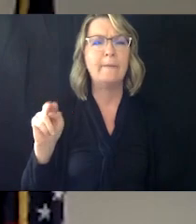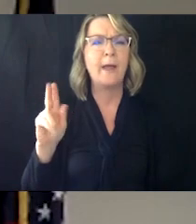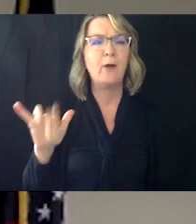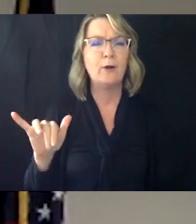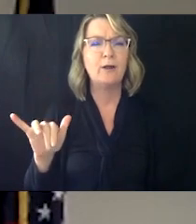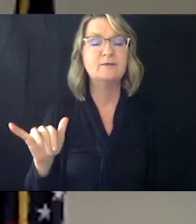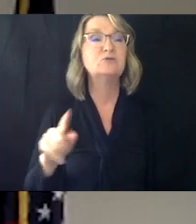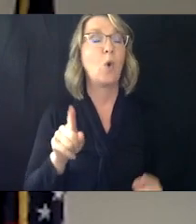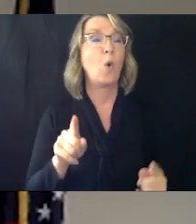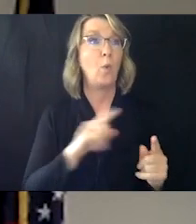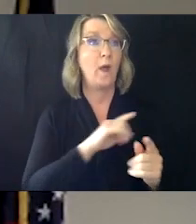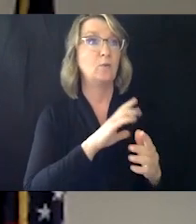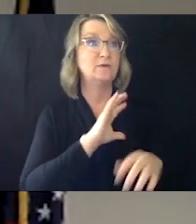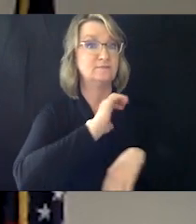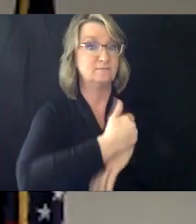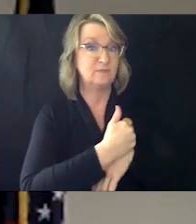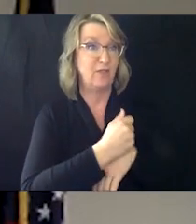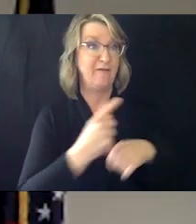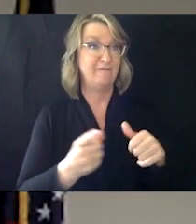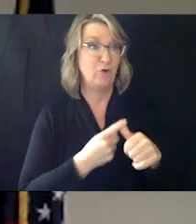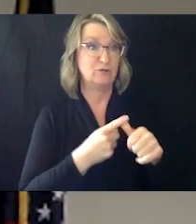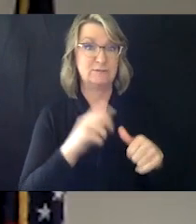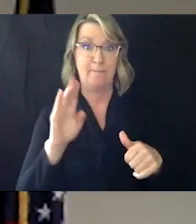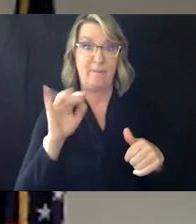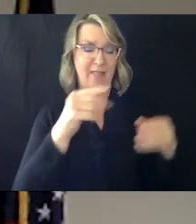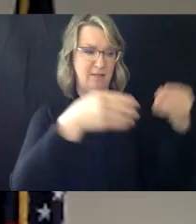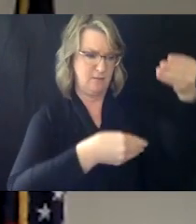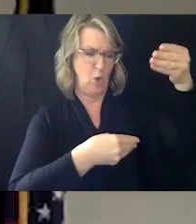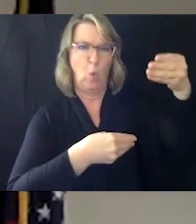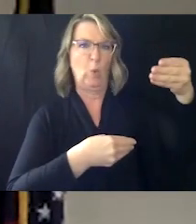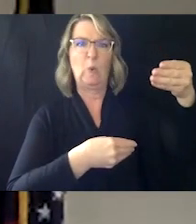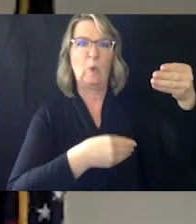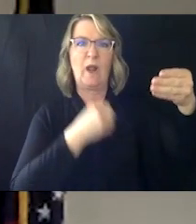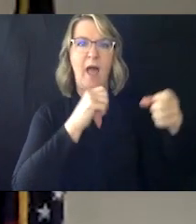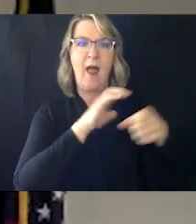we designed our first iteration of the ballot we realized it wouldn't fit on our standard 19-inch